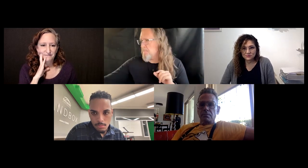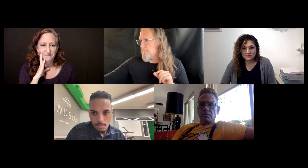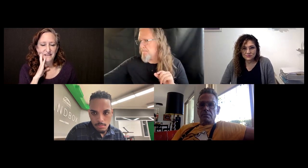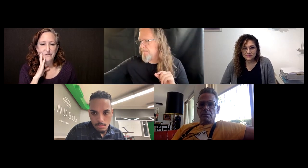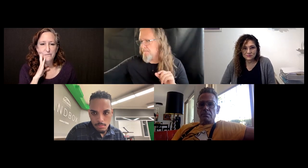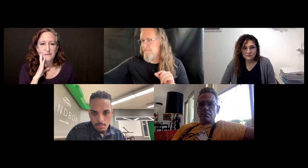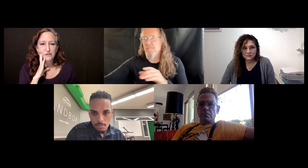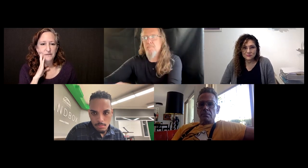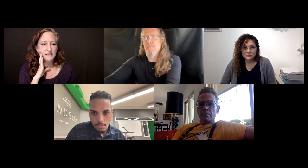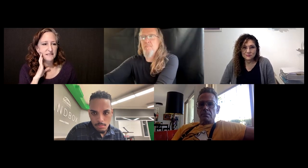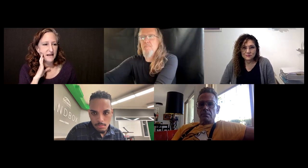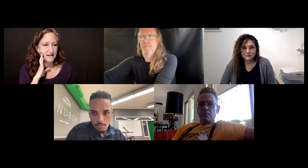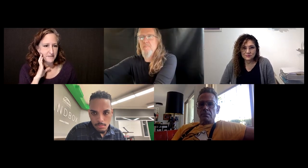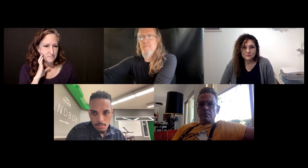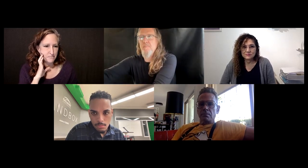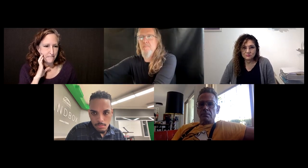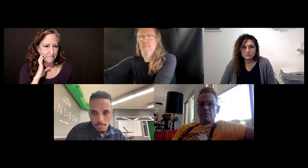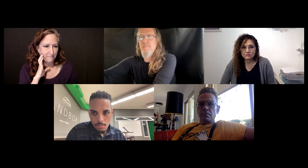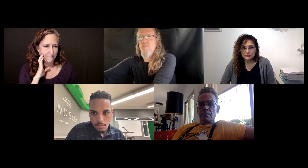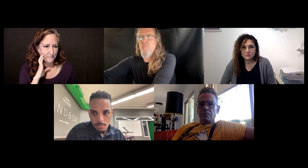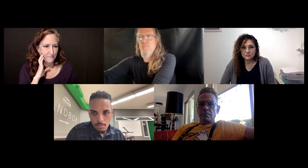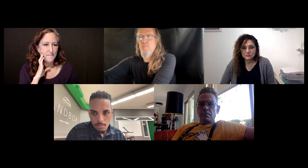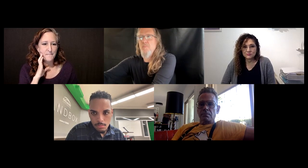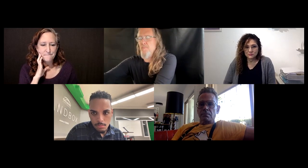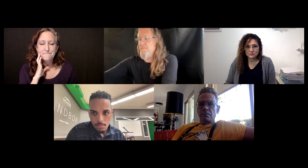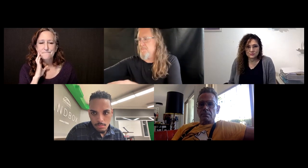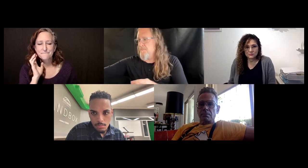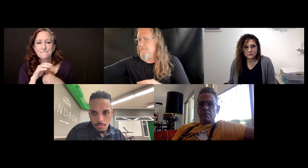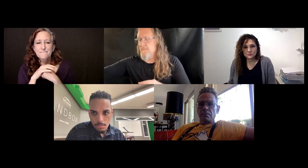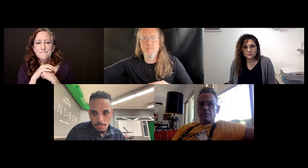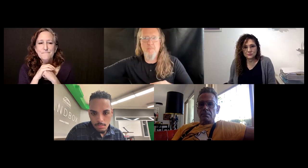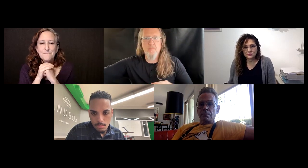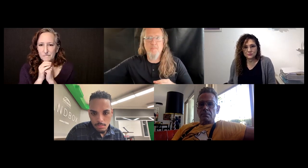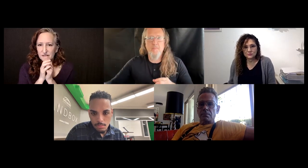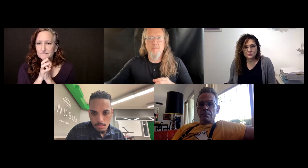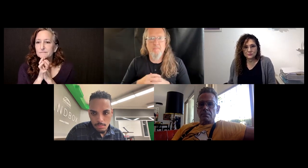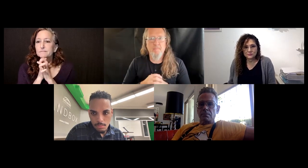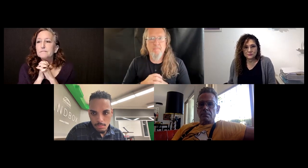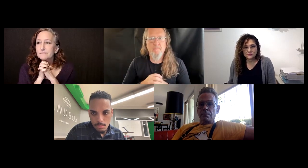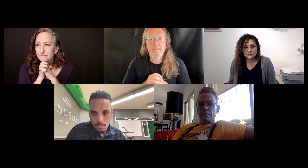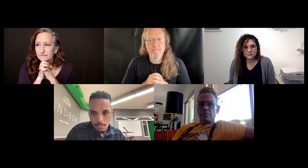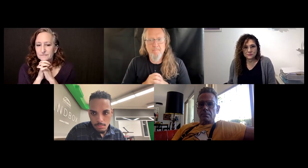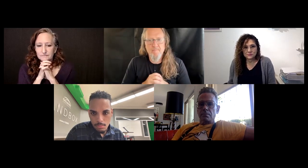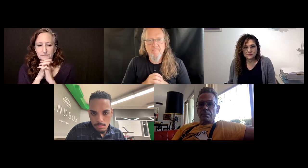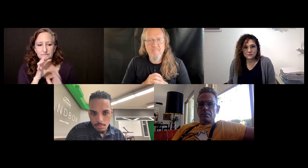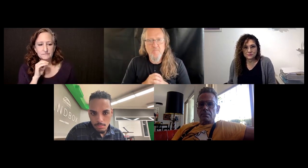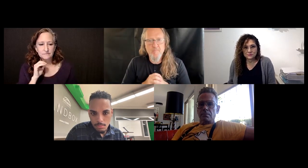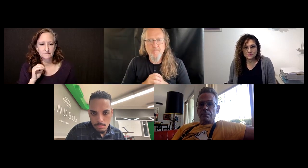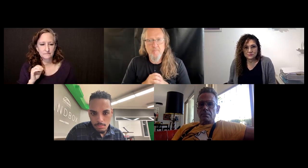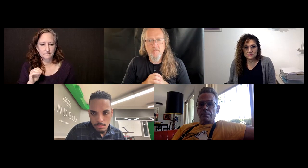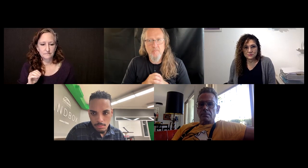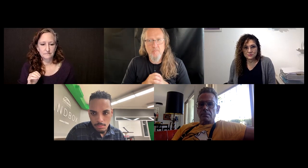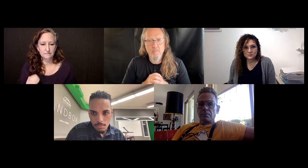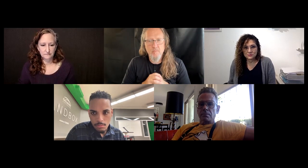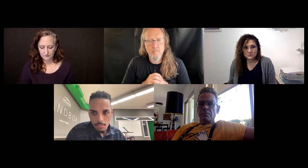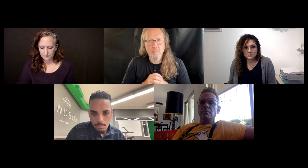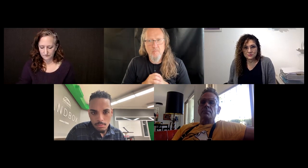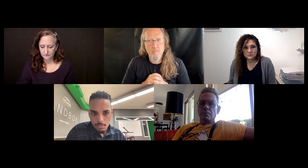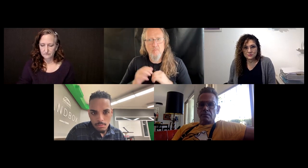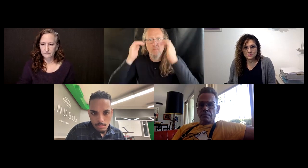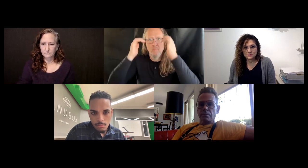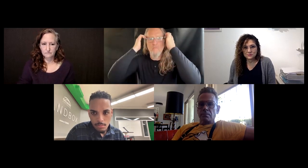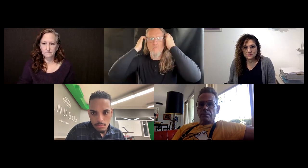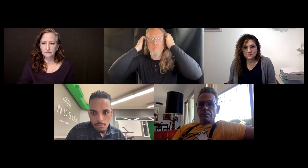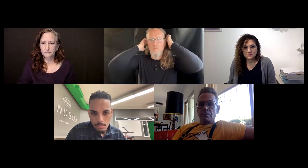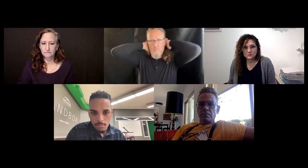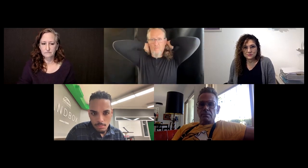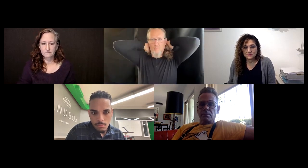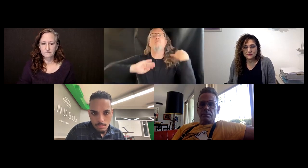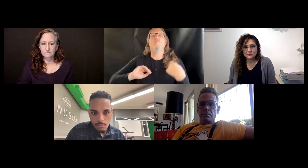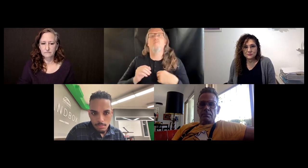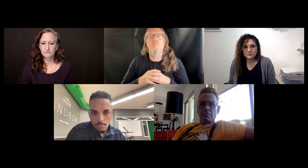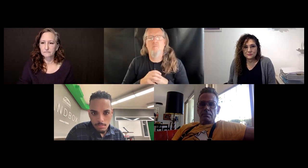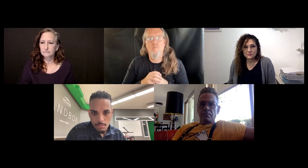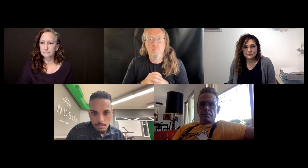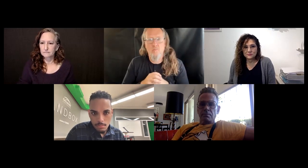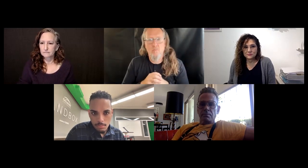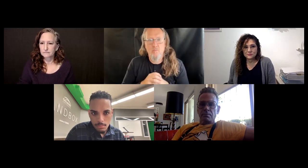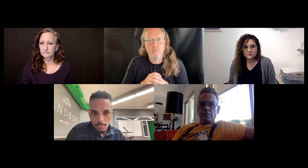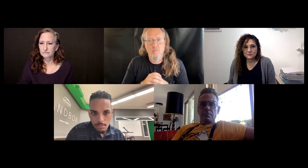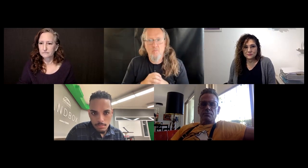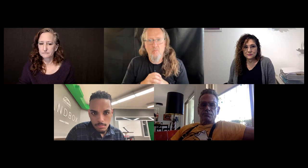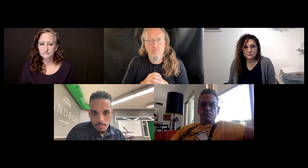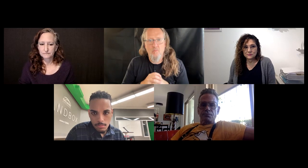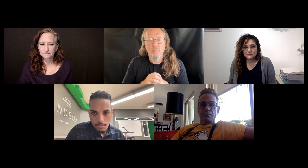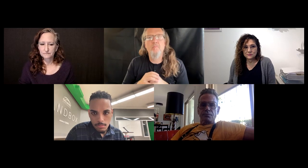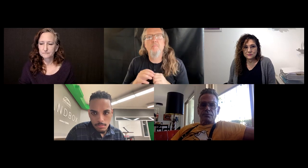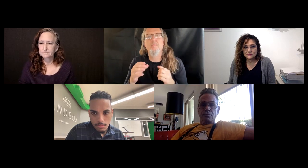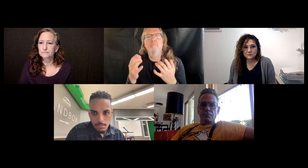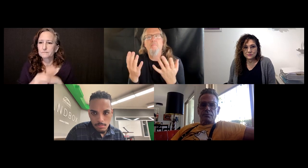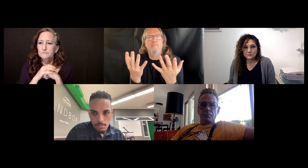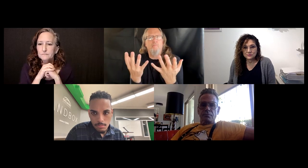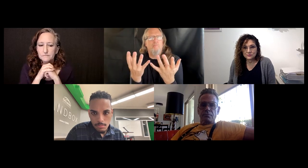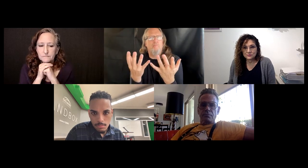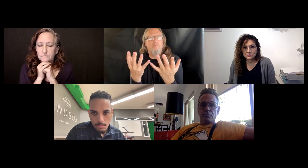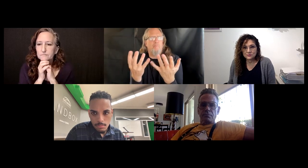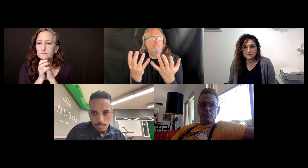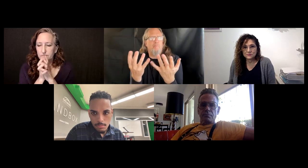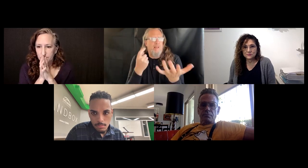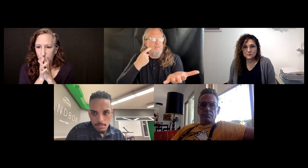I'll give you a moment to read the slide